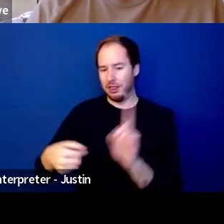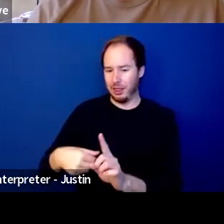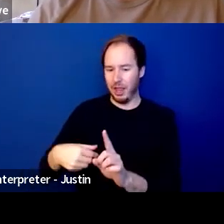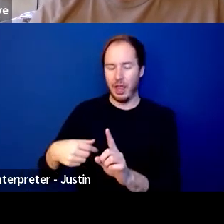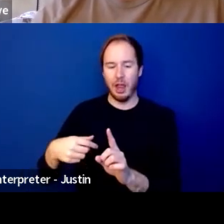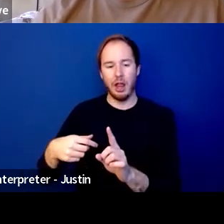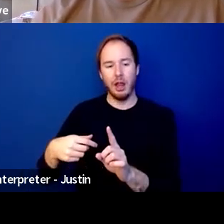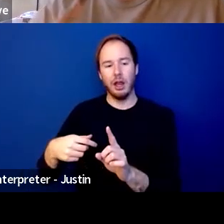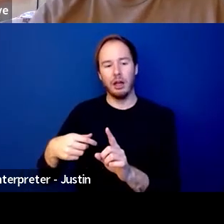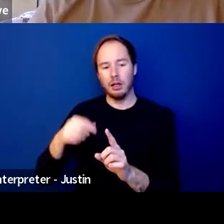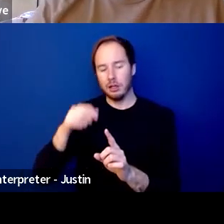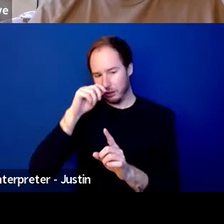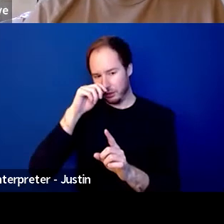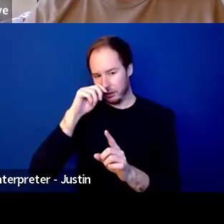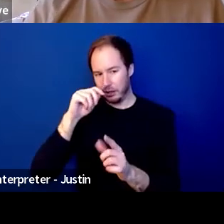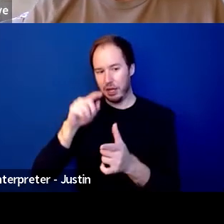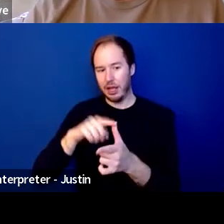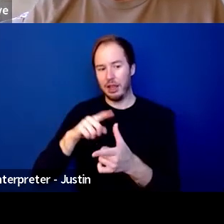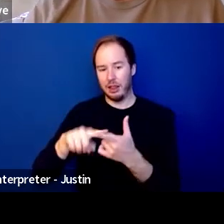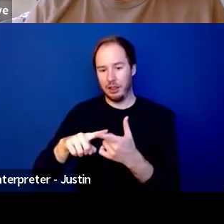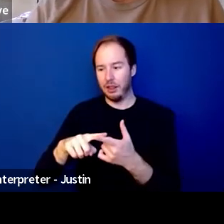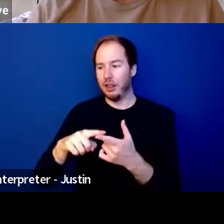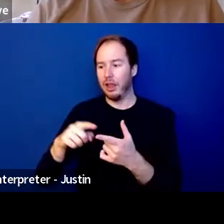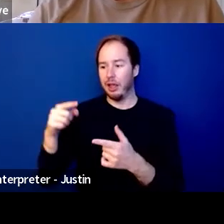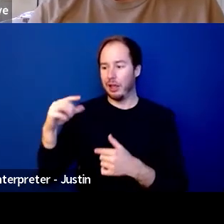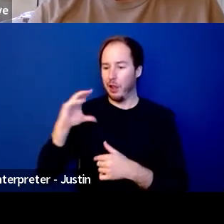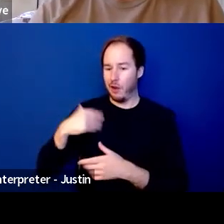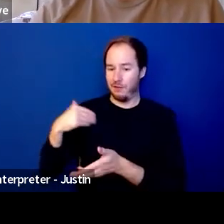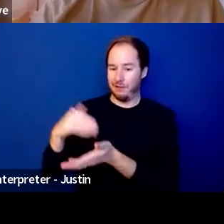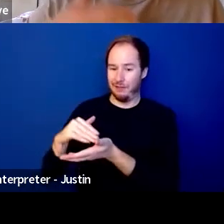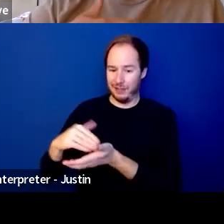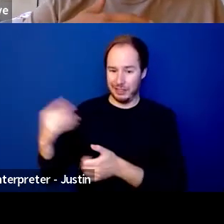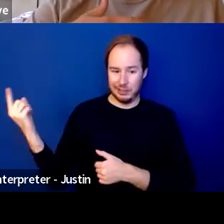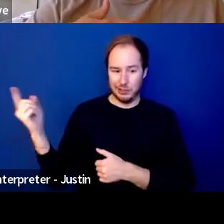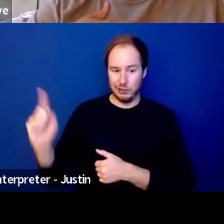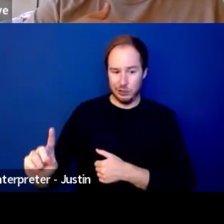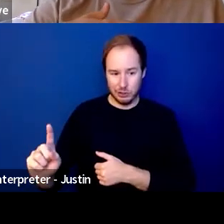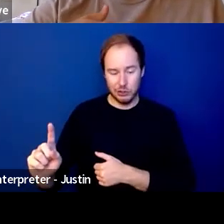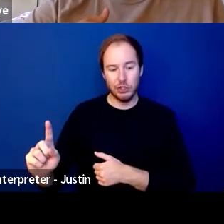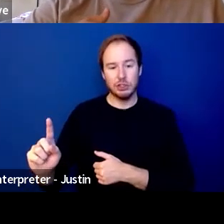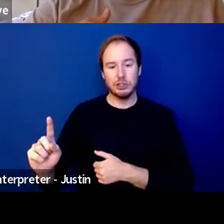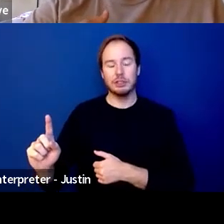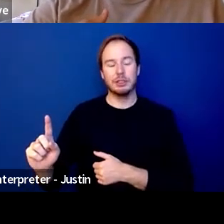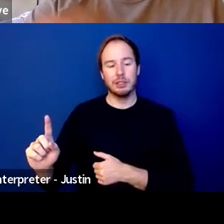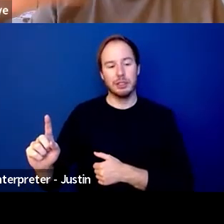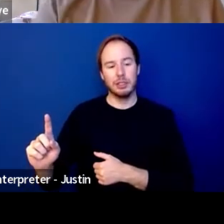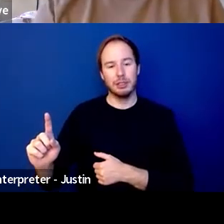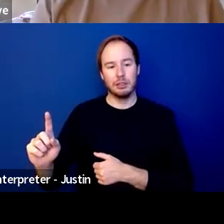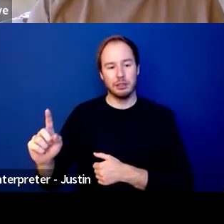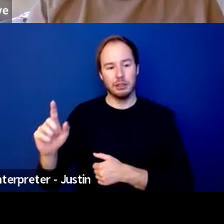And then when you insert one of our physicians into that, the level of kindness